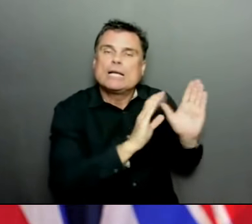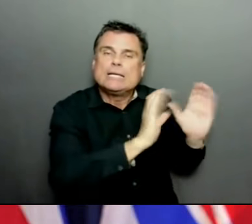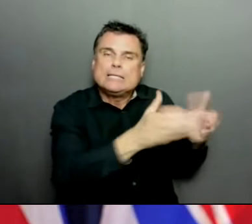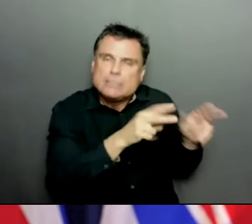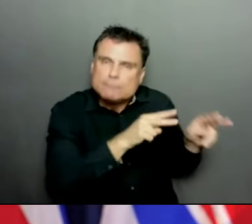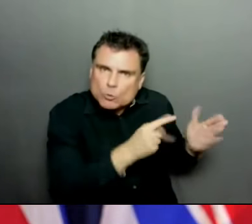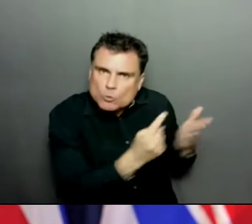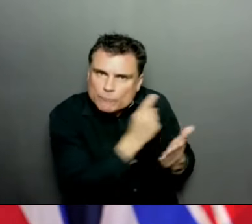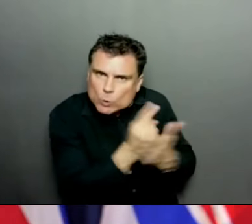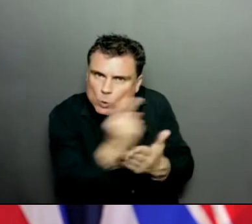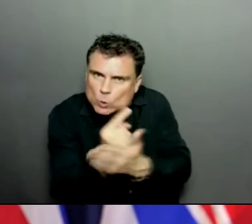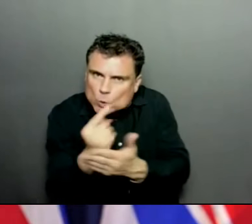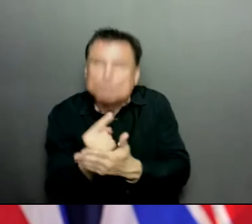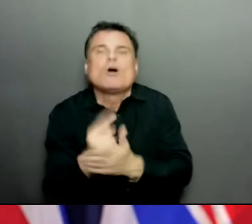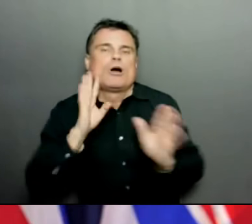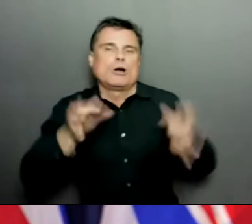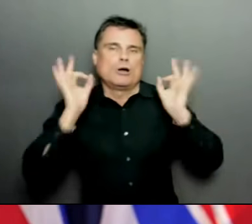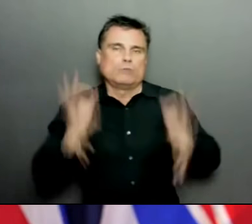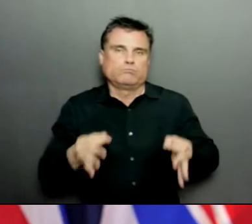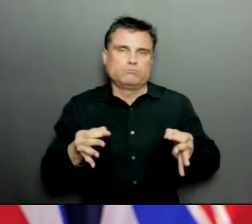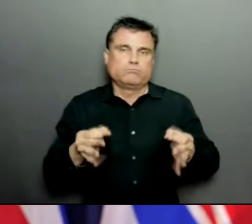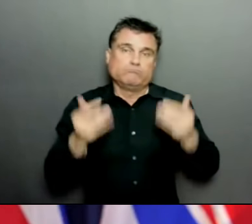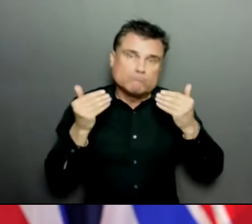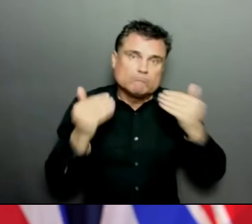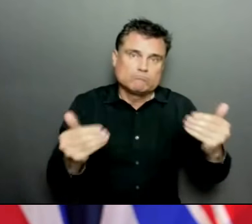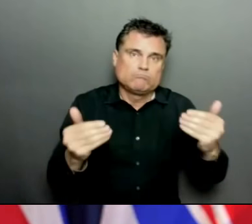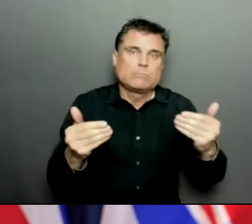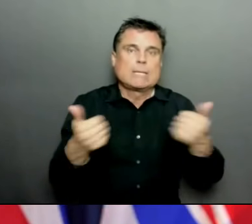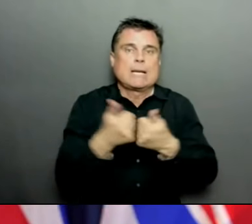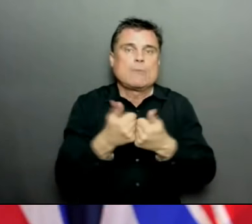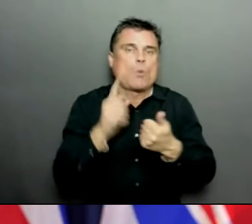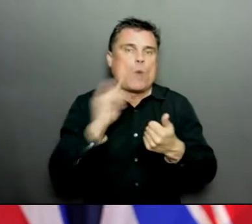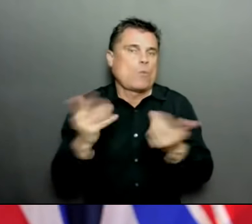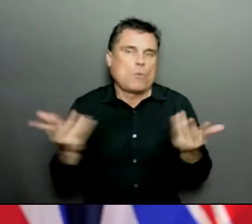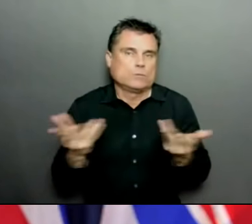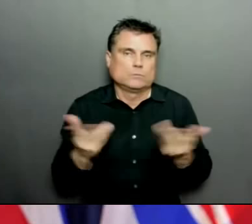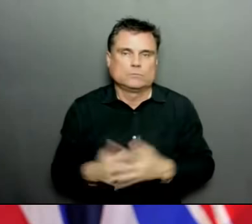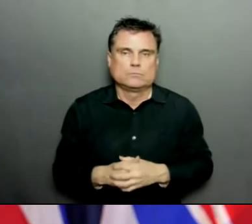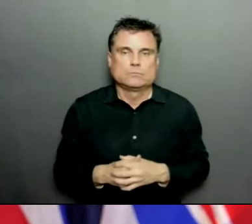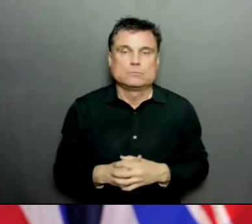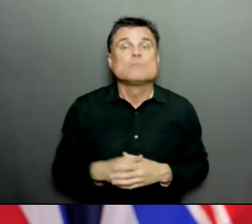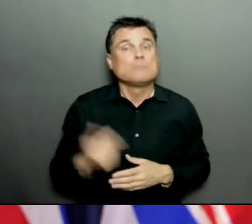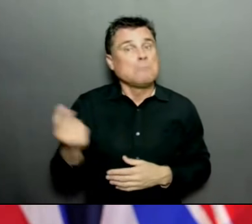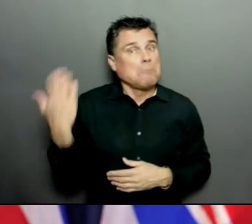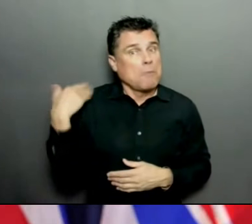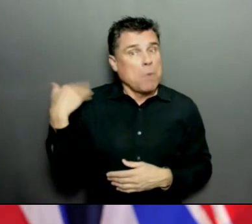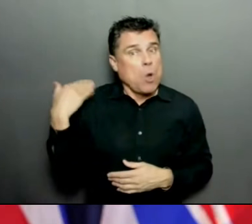that every day. We appreciated the incredible support that we have received from the Vancouver Canucks